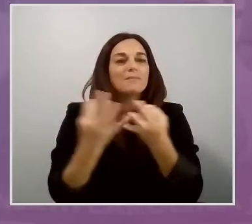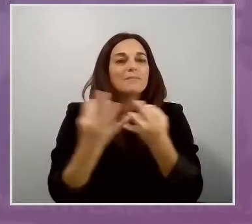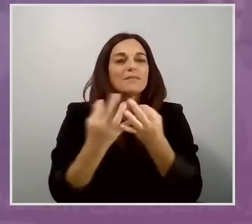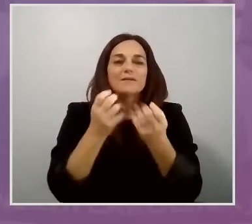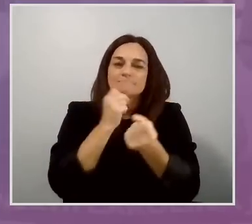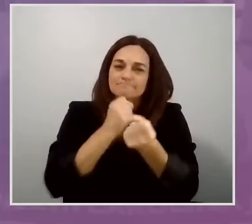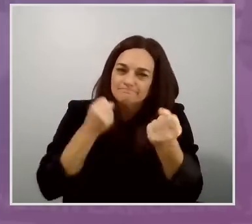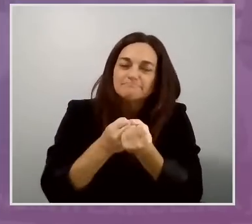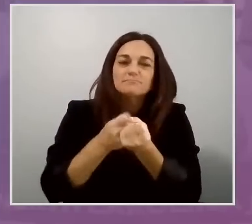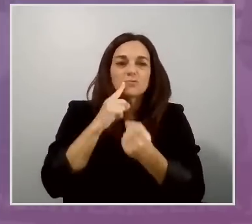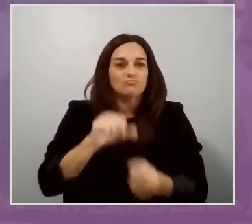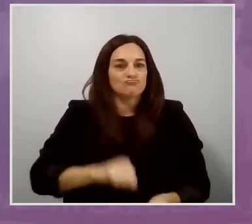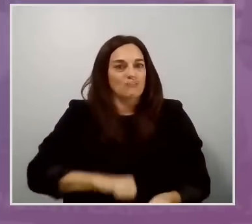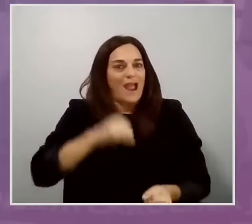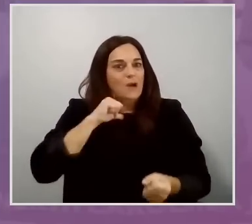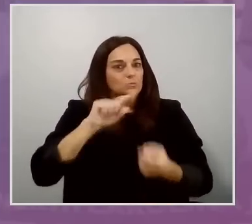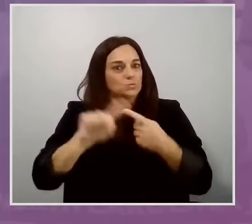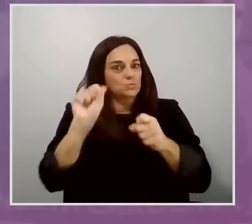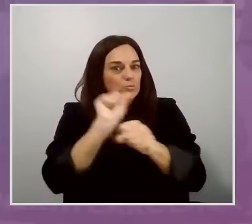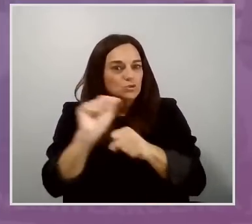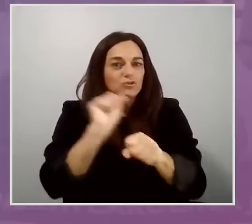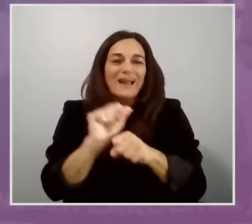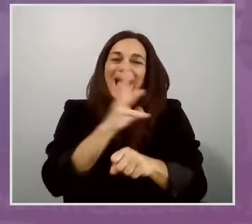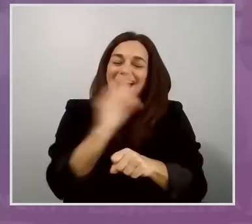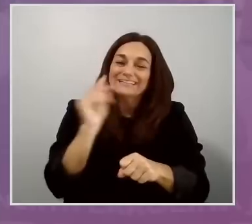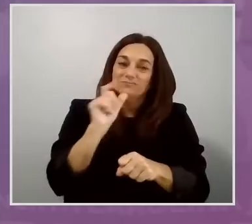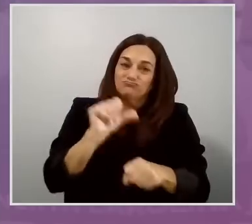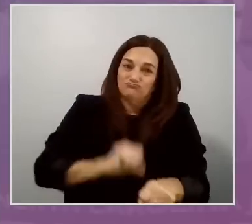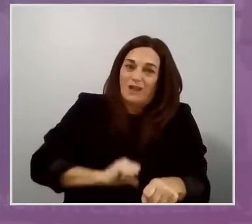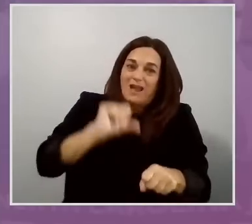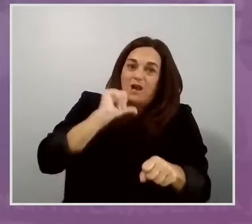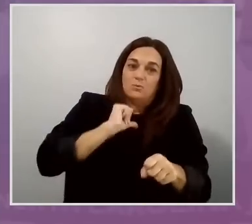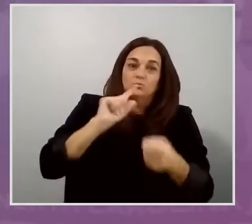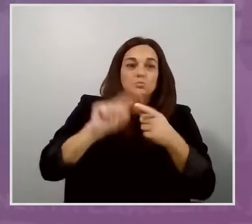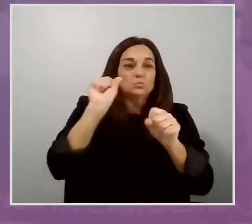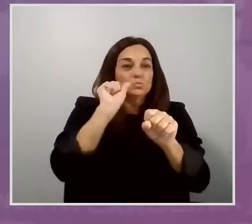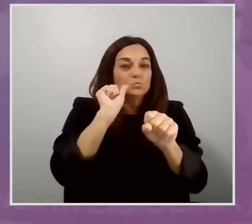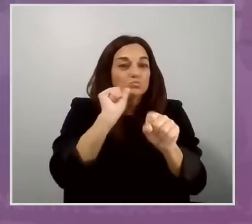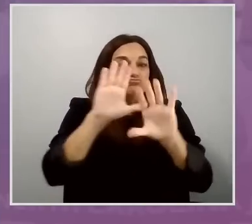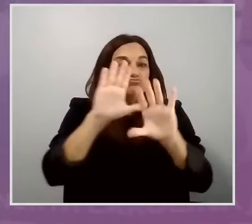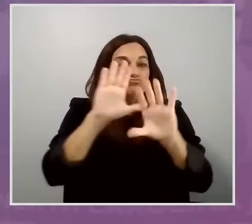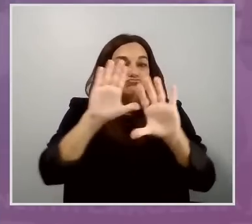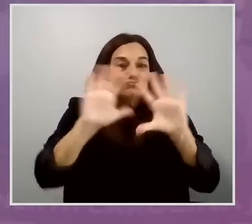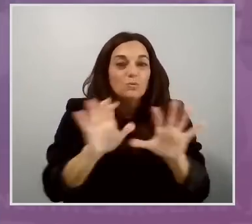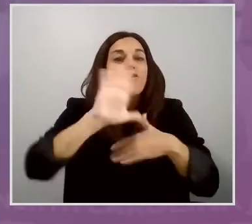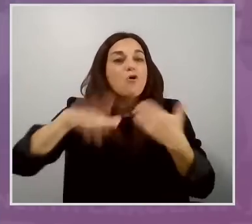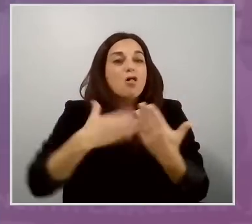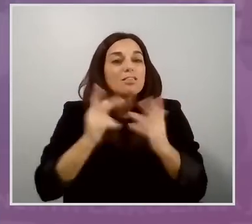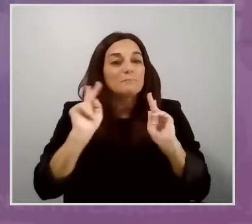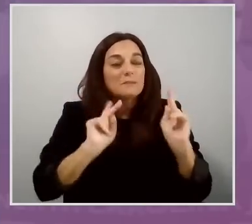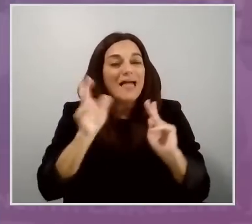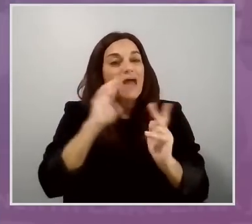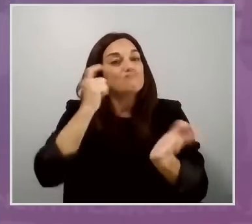UP FOR WORKING FAMILIES, TO STAND UP FOR THE DIGNITY OF